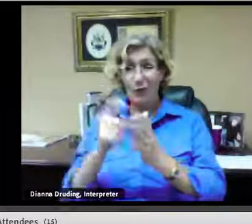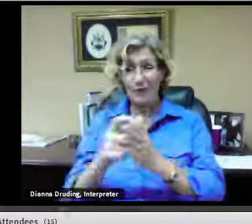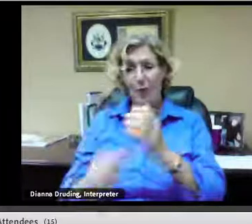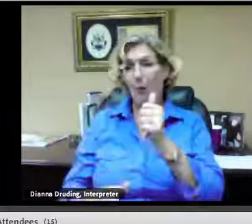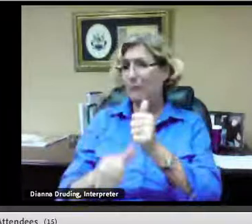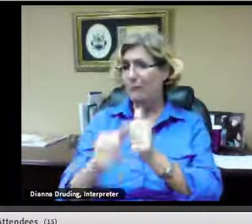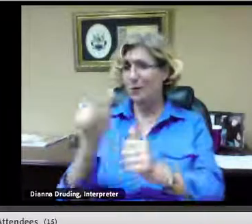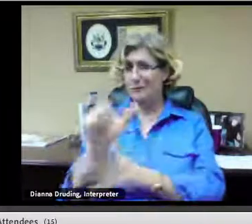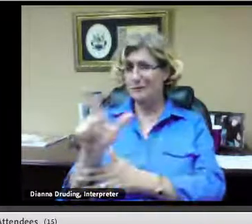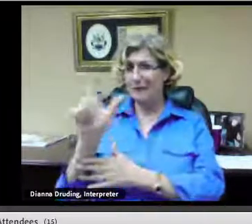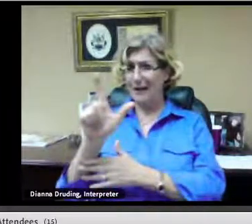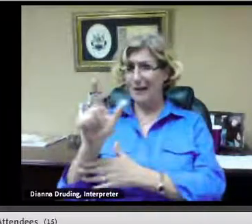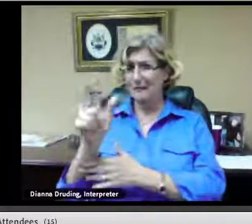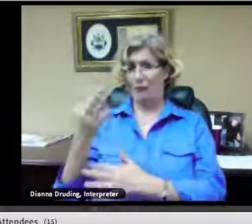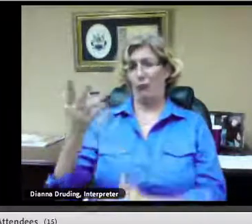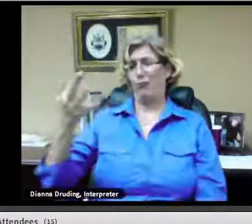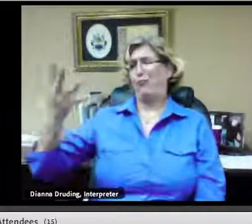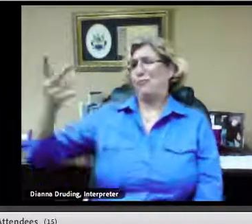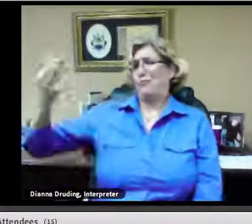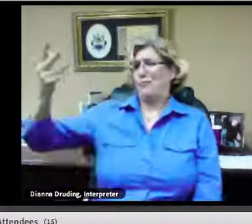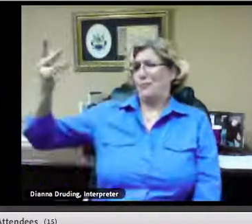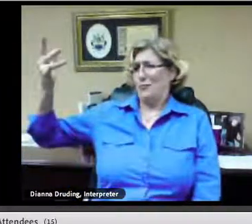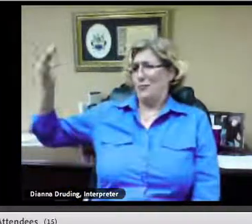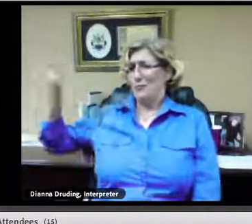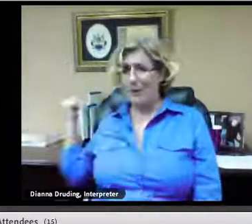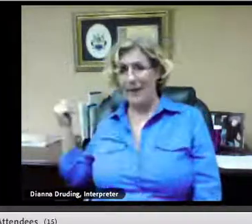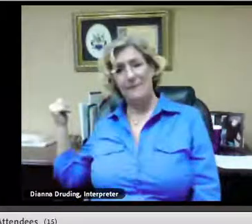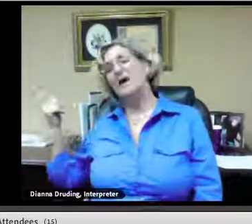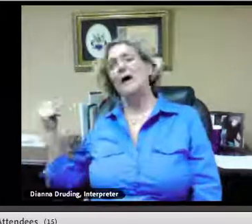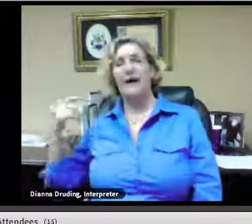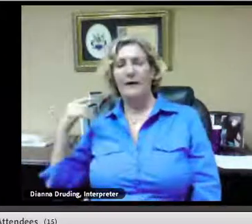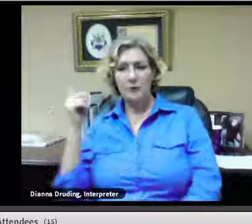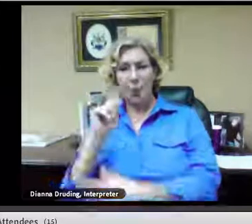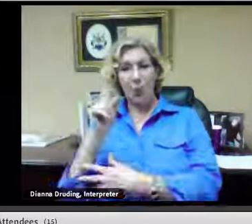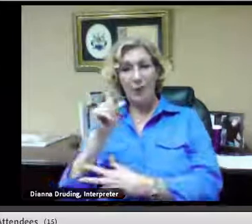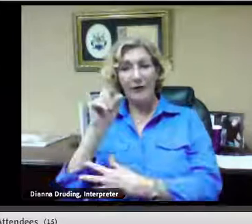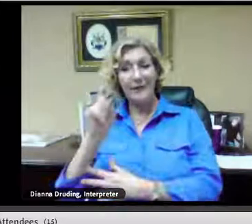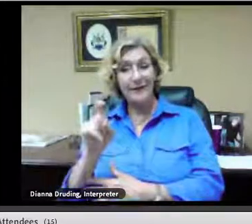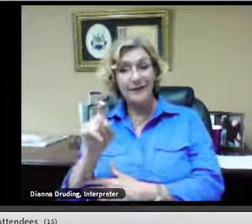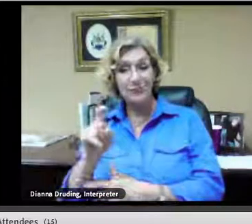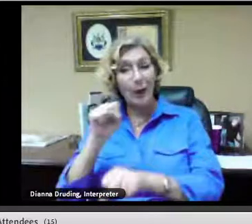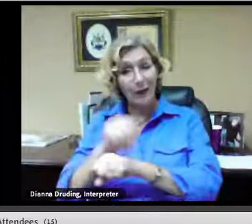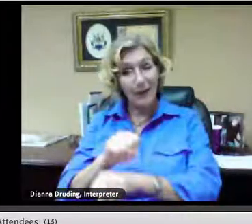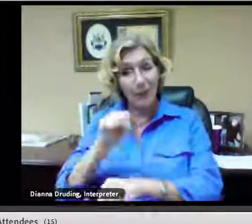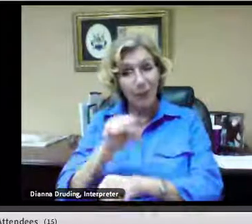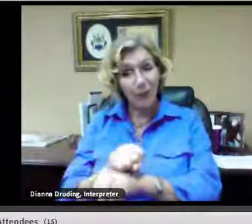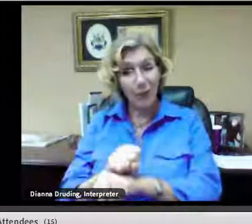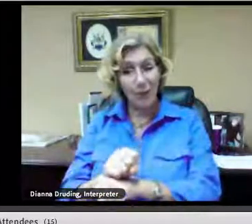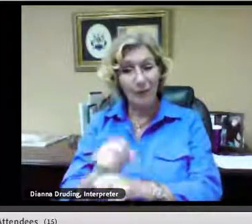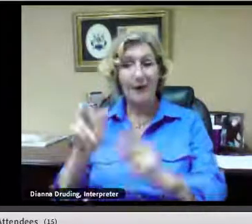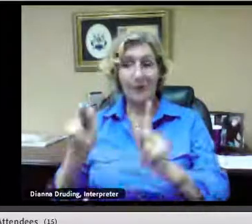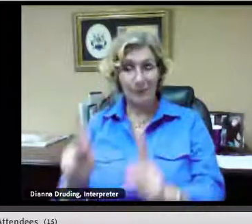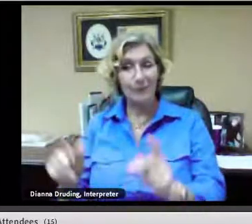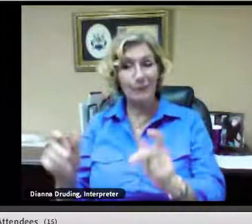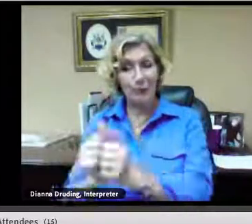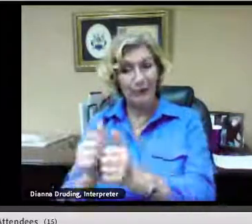where they would like to be in terms of employing people with disabilities, too. It's not just libraries.